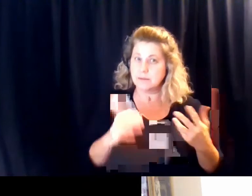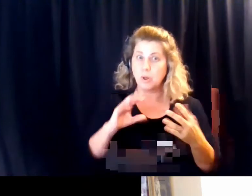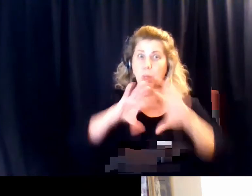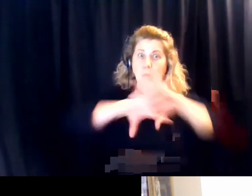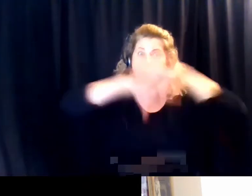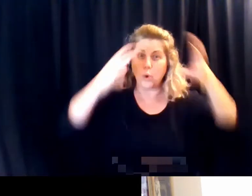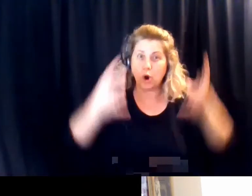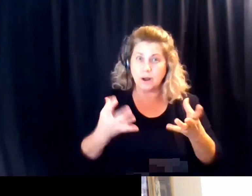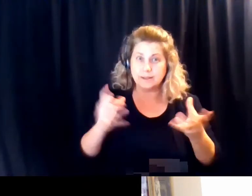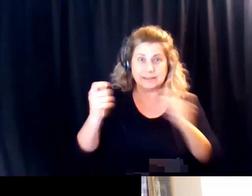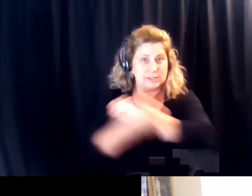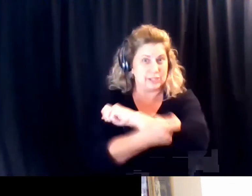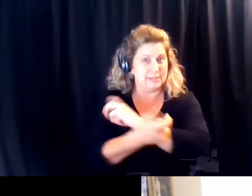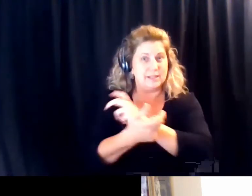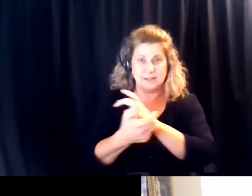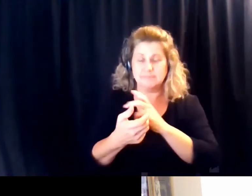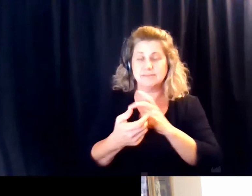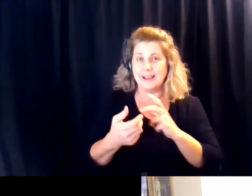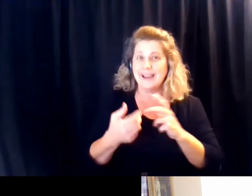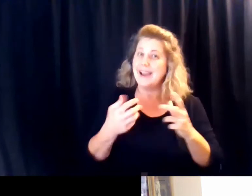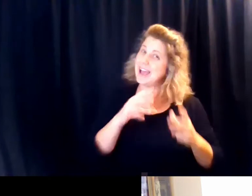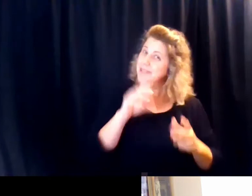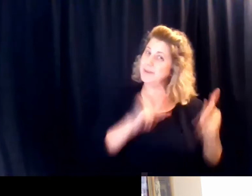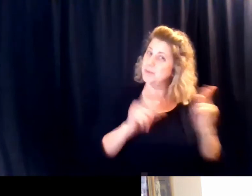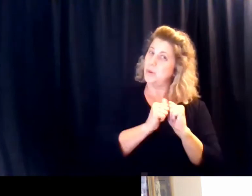Judith Heumann: body that is works in Geneva.